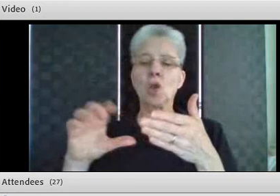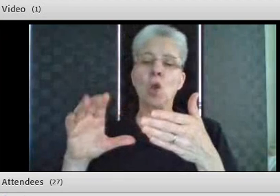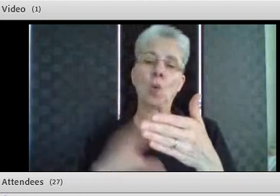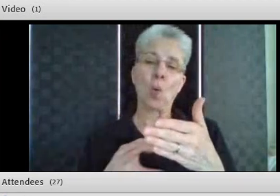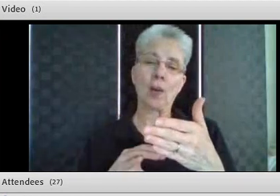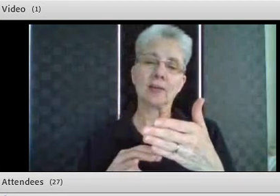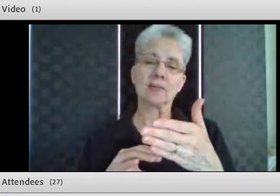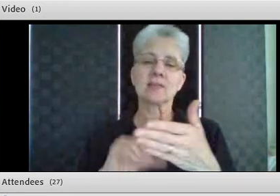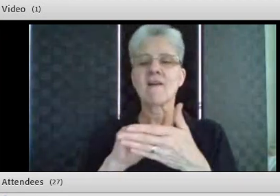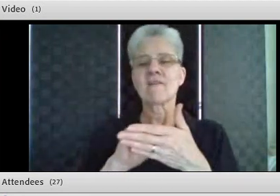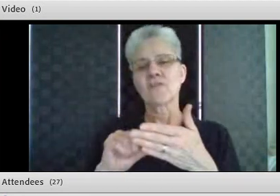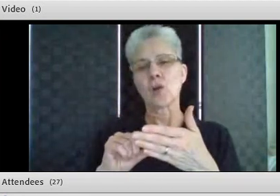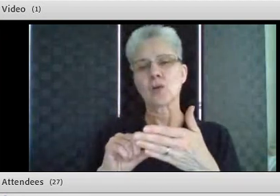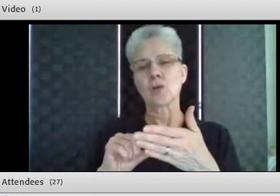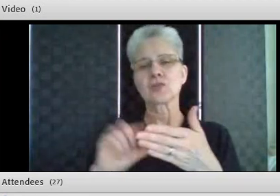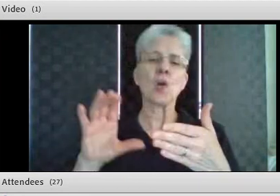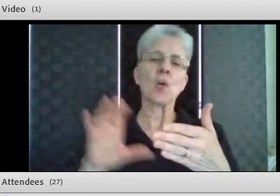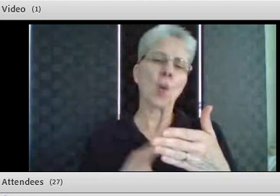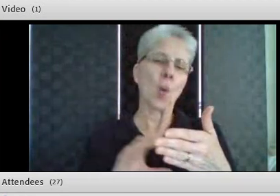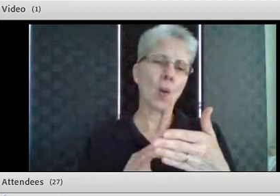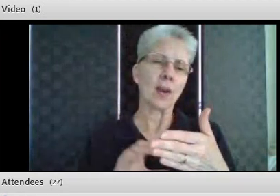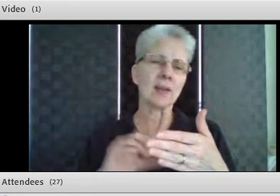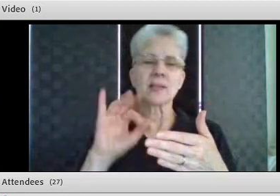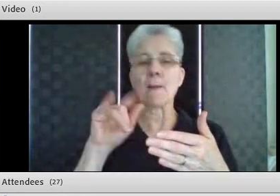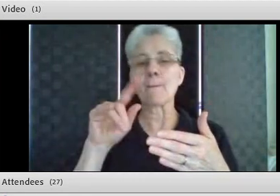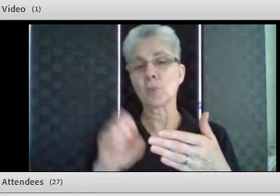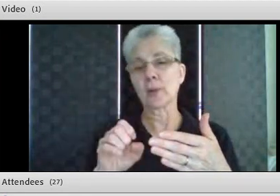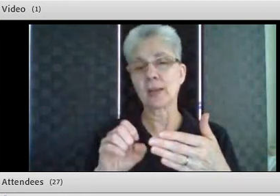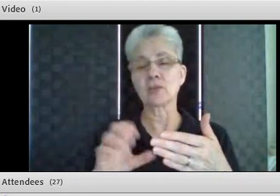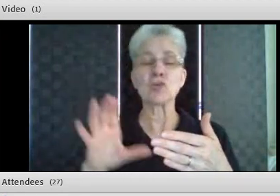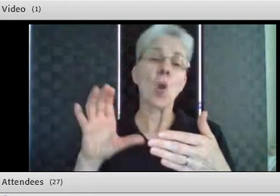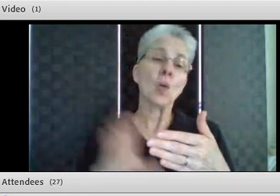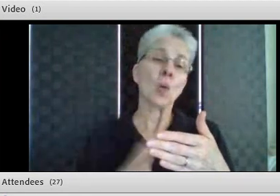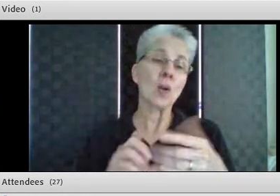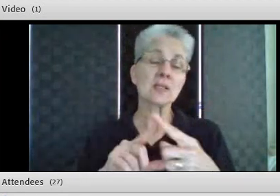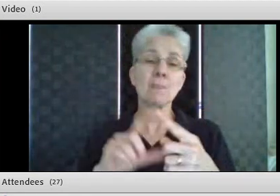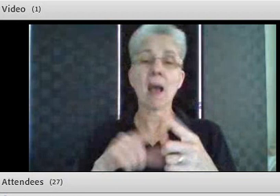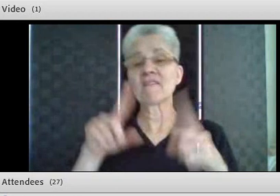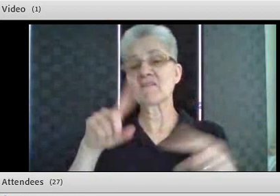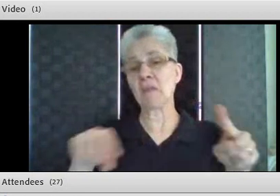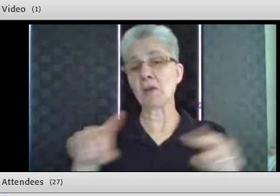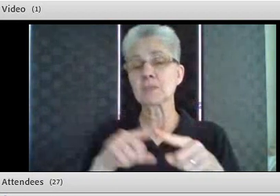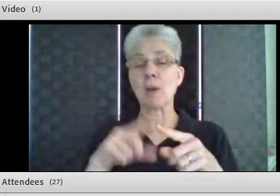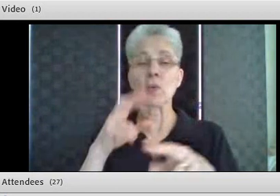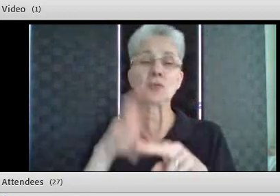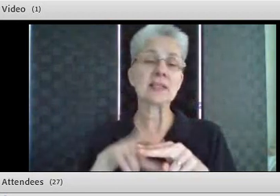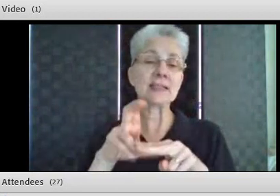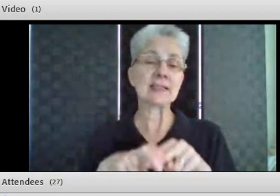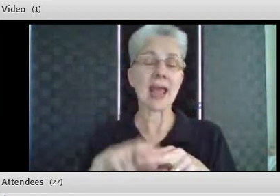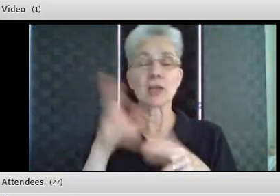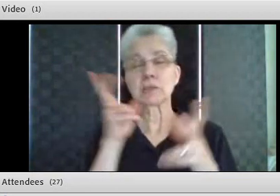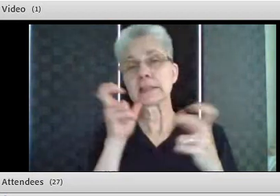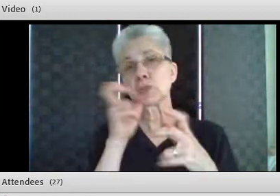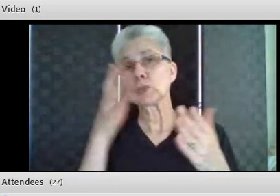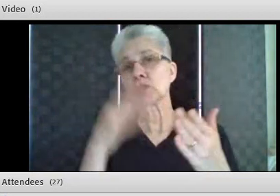Usually you have an intro, and then you go verse, chorus, verse chorus, bridge, chorus.